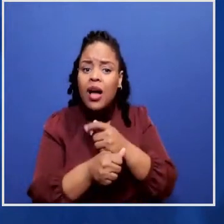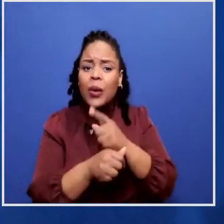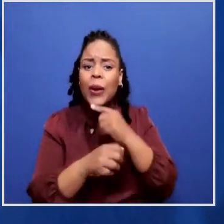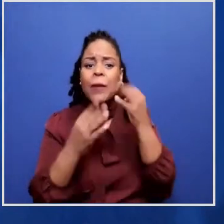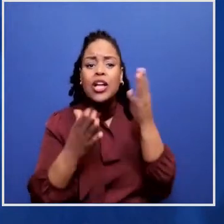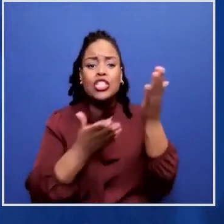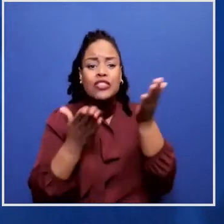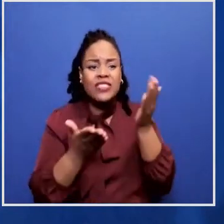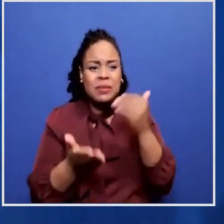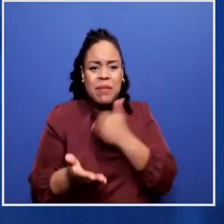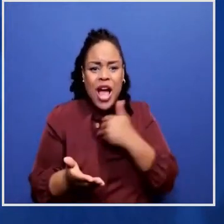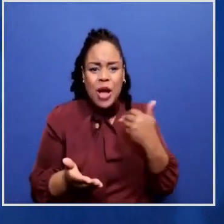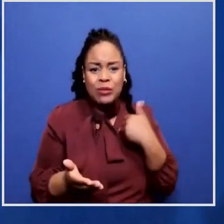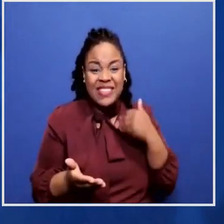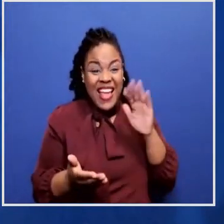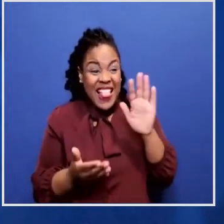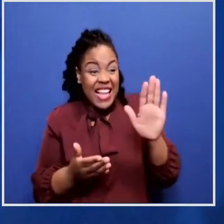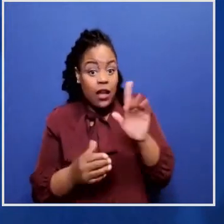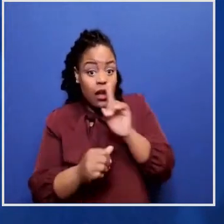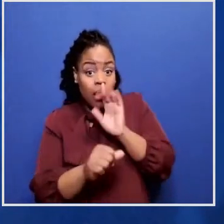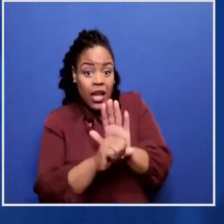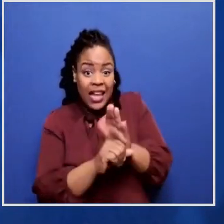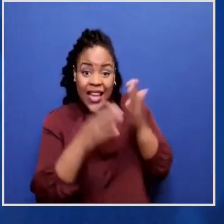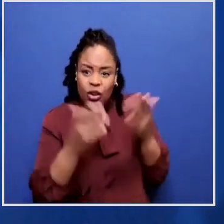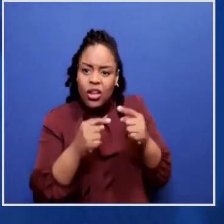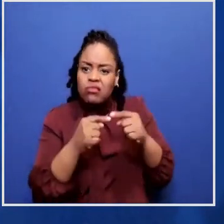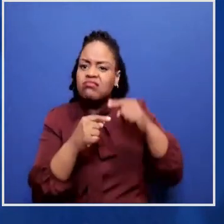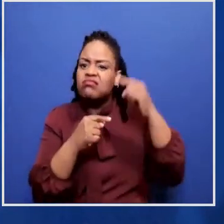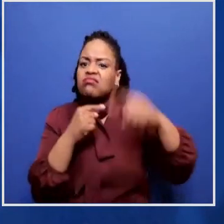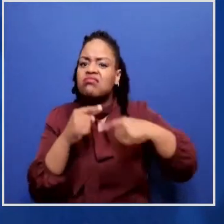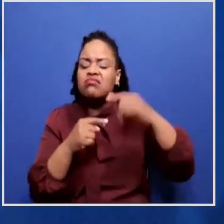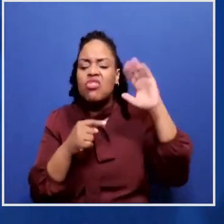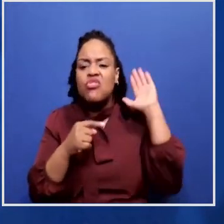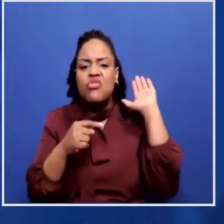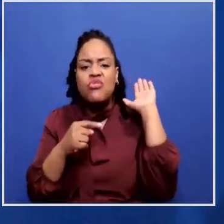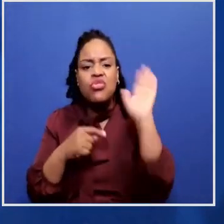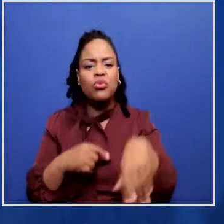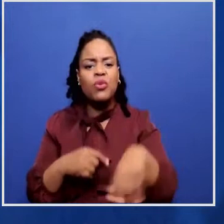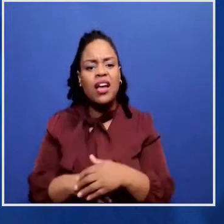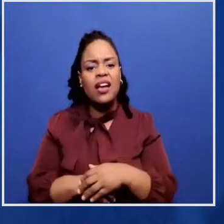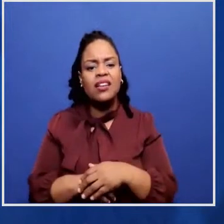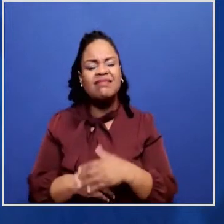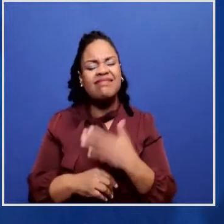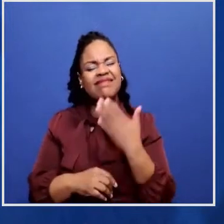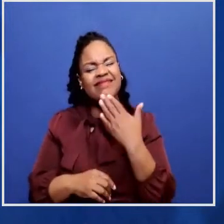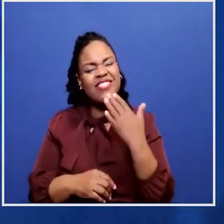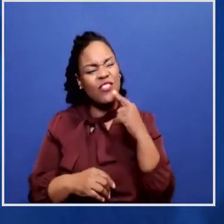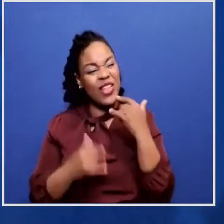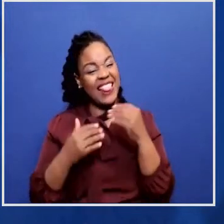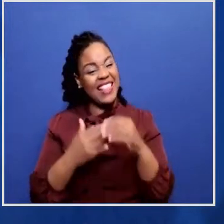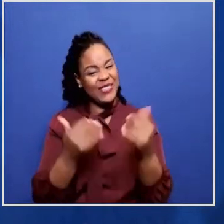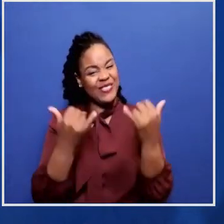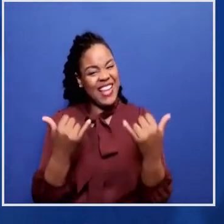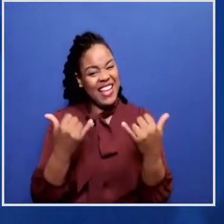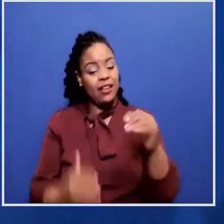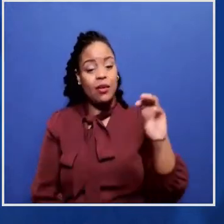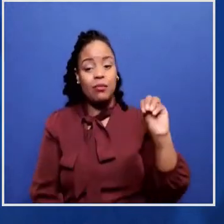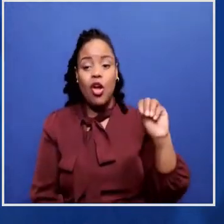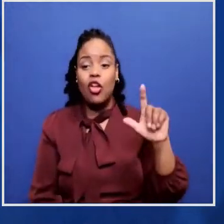MEMBERS AND MORE THAN 1 MILLION